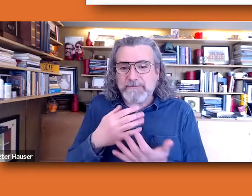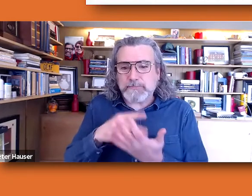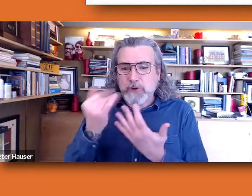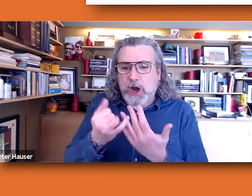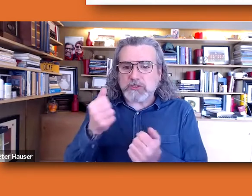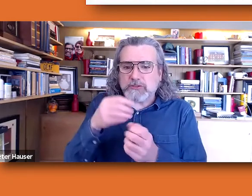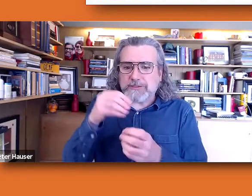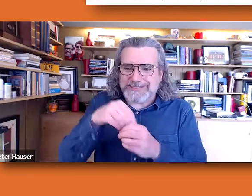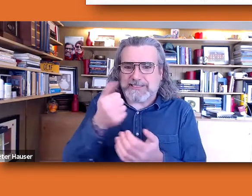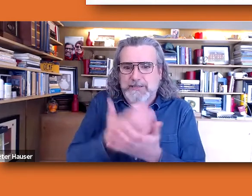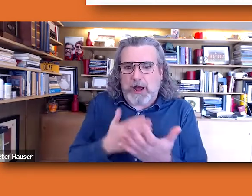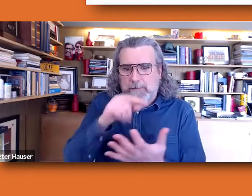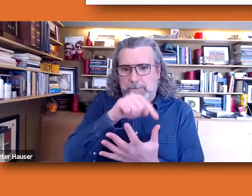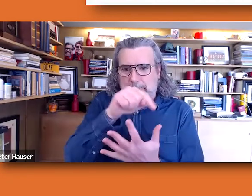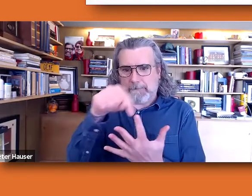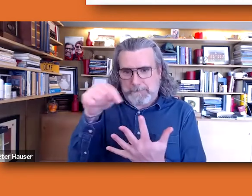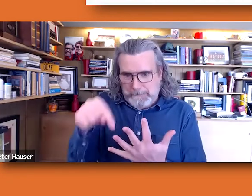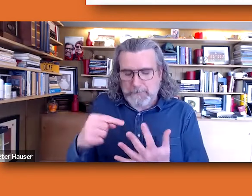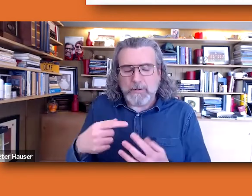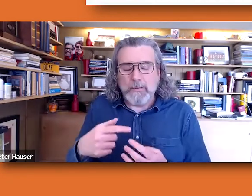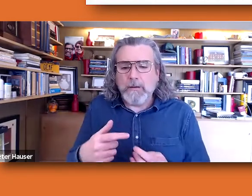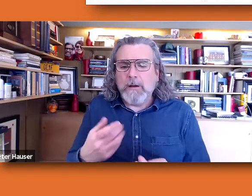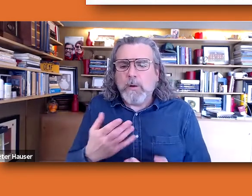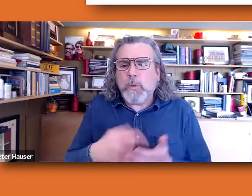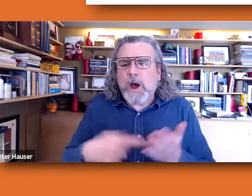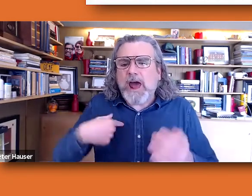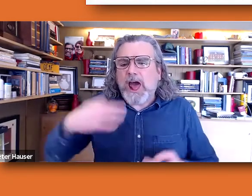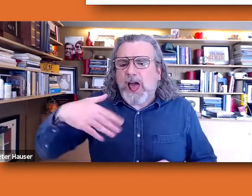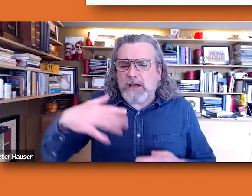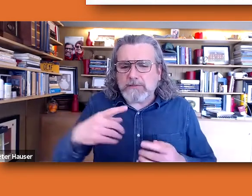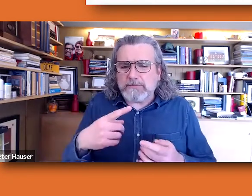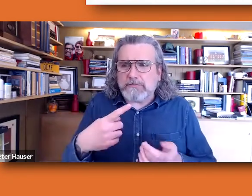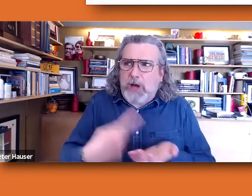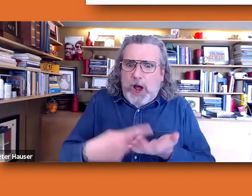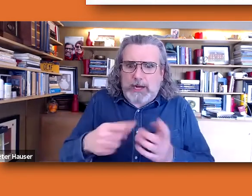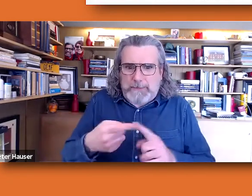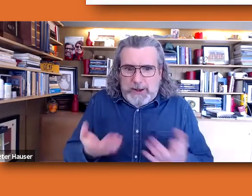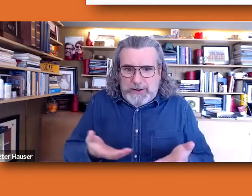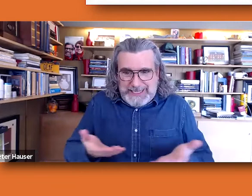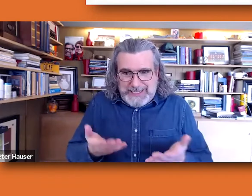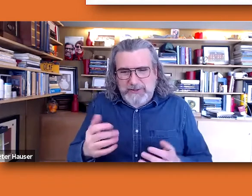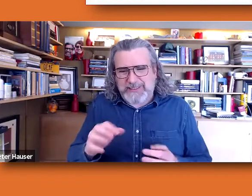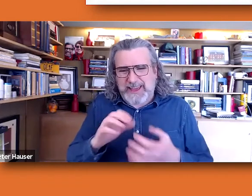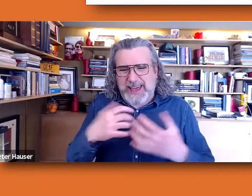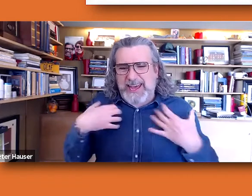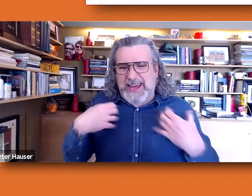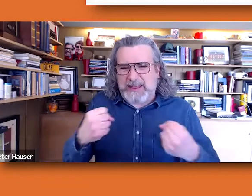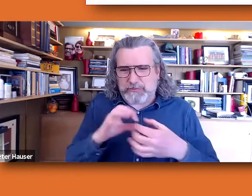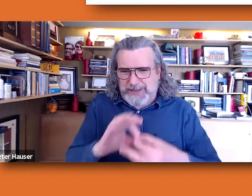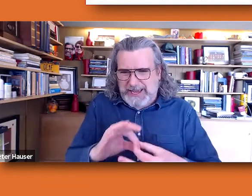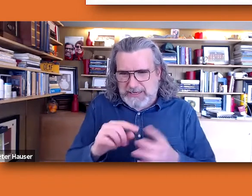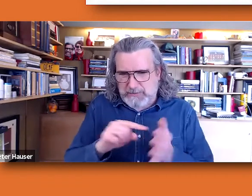and there are different projects going on in each of those labs. One of the things I haven't talked about here yet